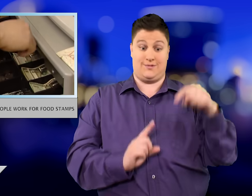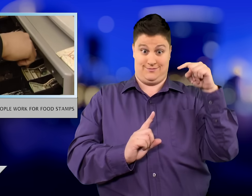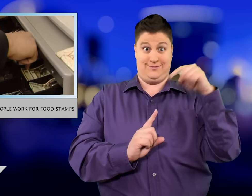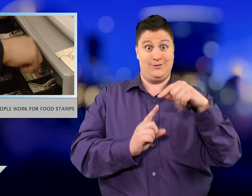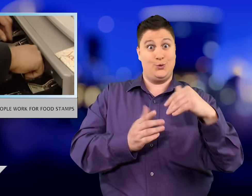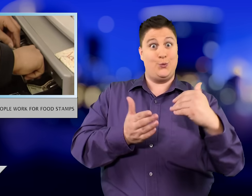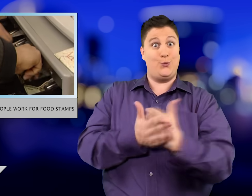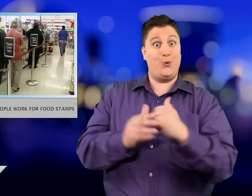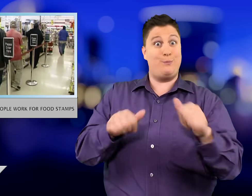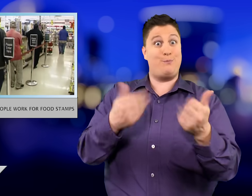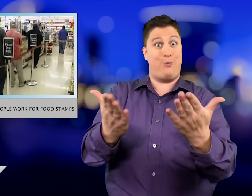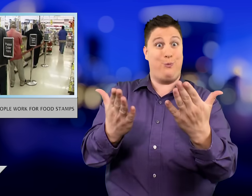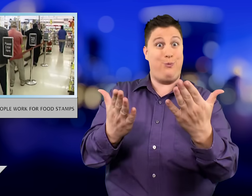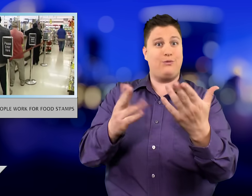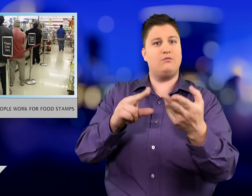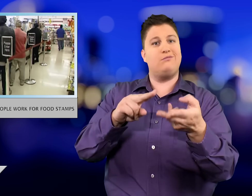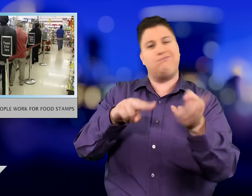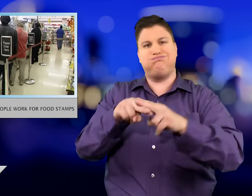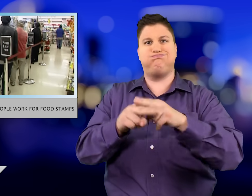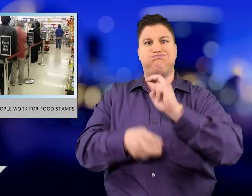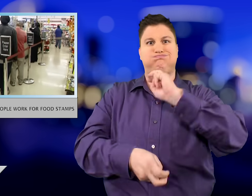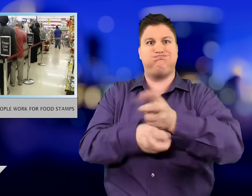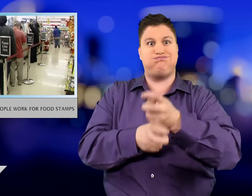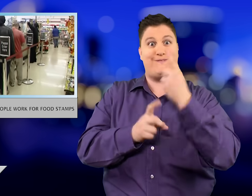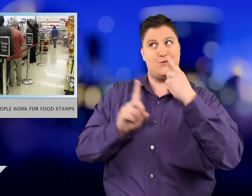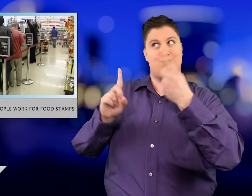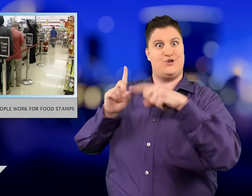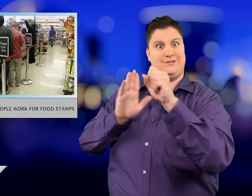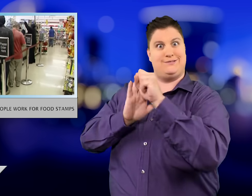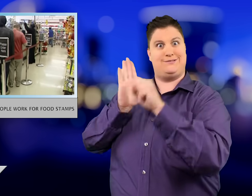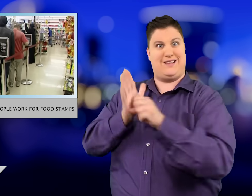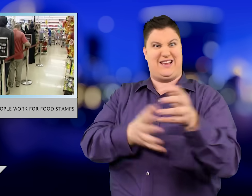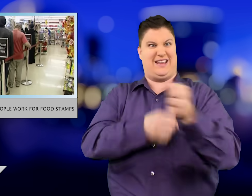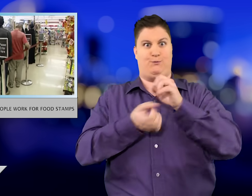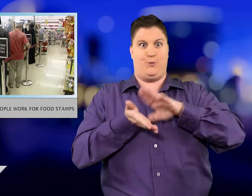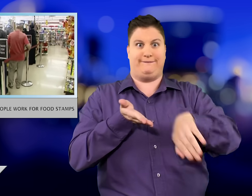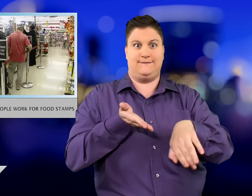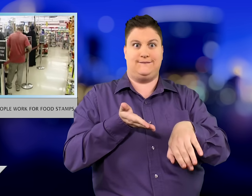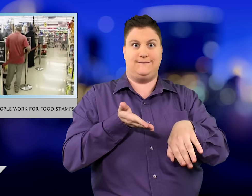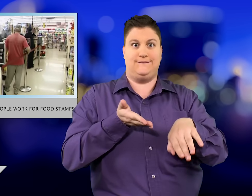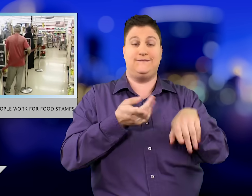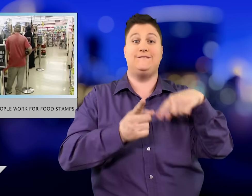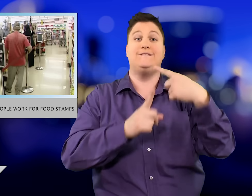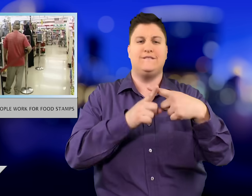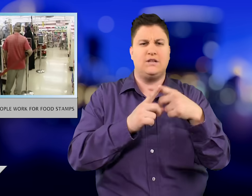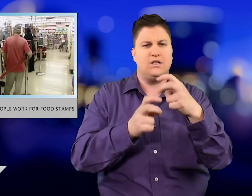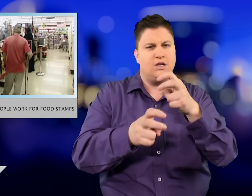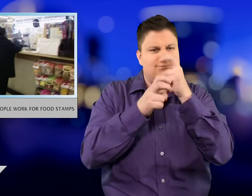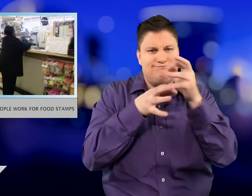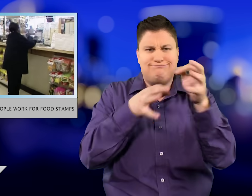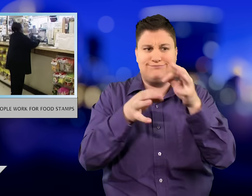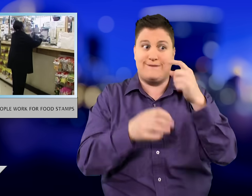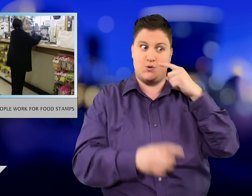The new proposal would make it harder for states to receive those waivers and it tightens